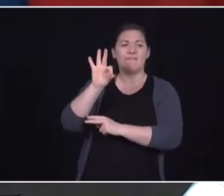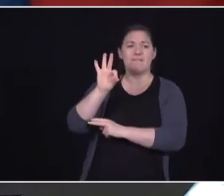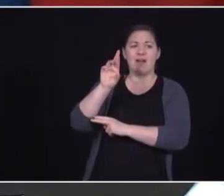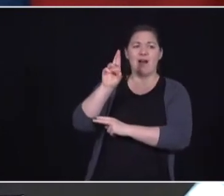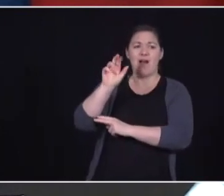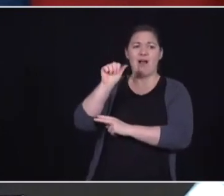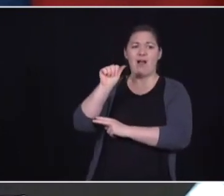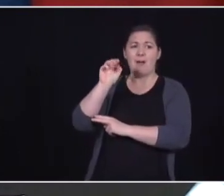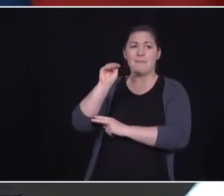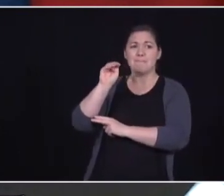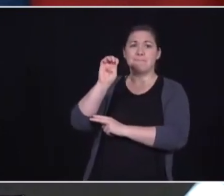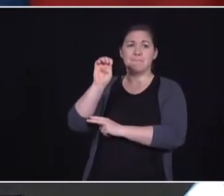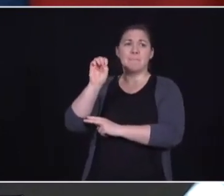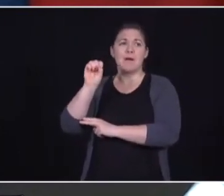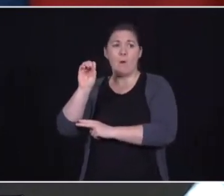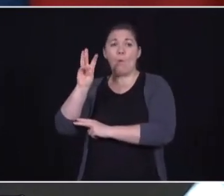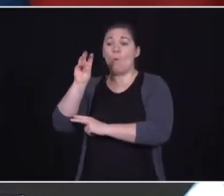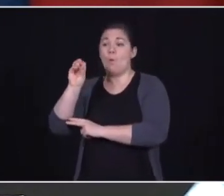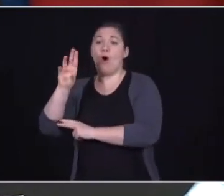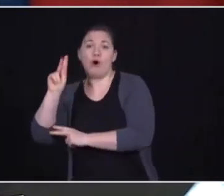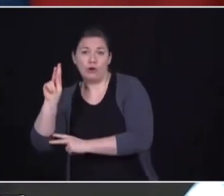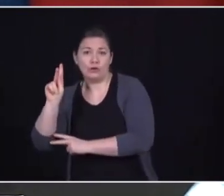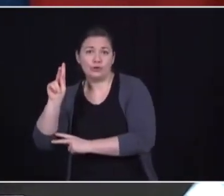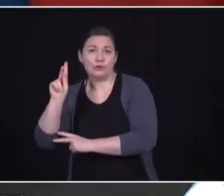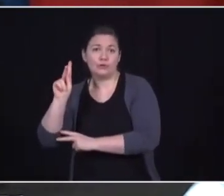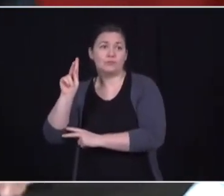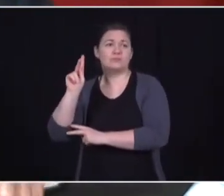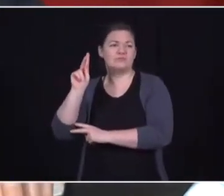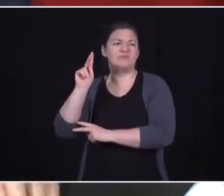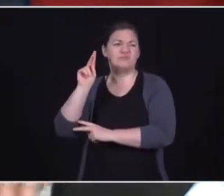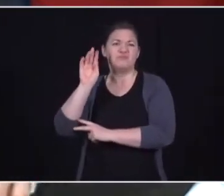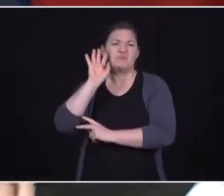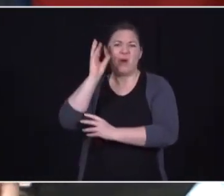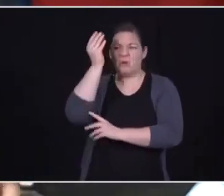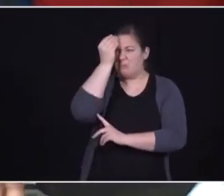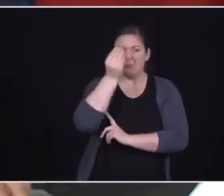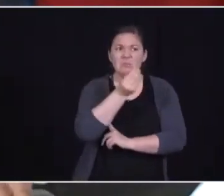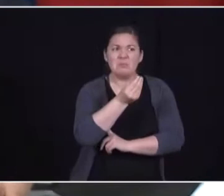Smith who is going to take you through ethical framework, which has been prepared with input